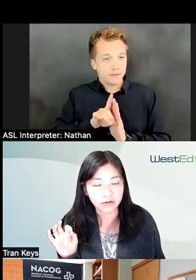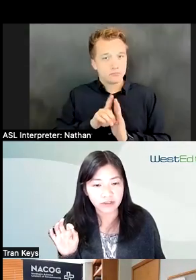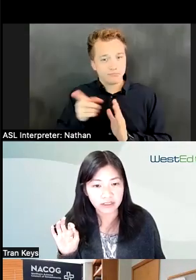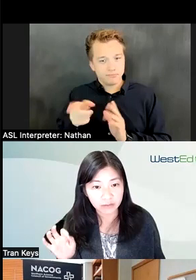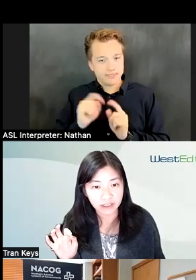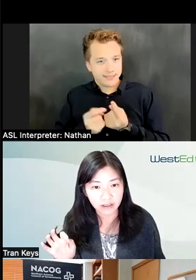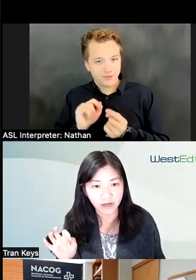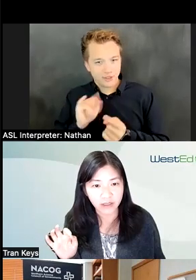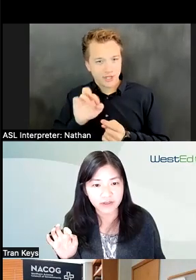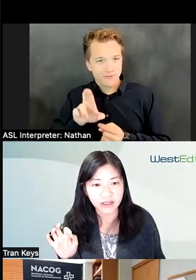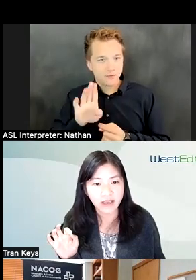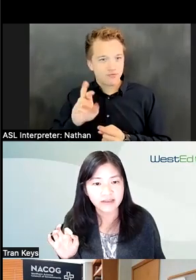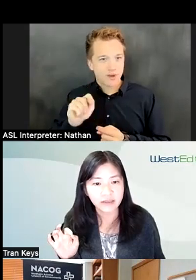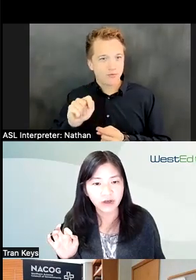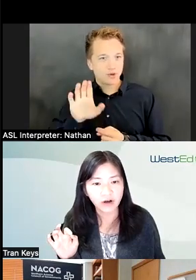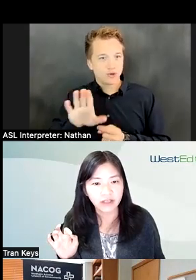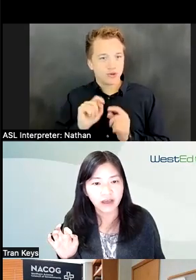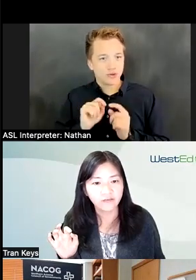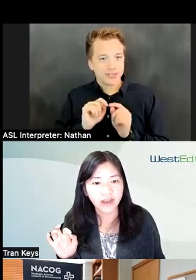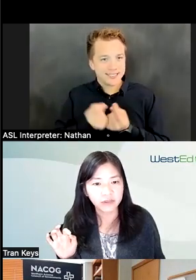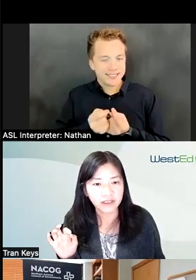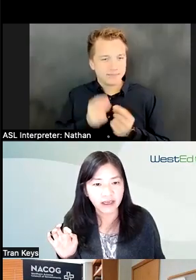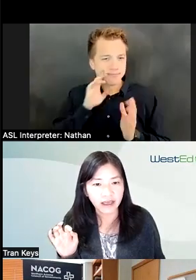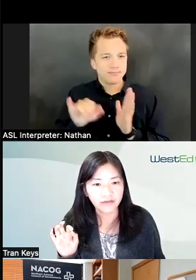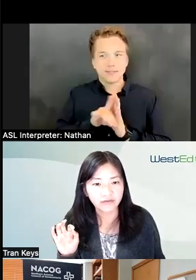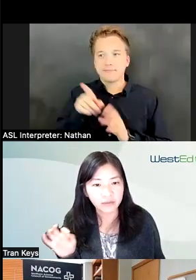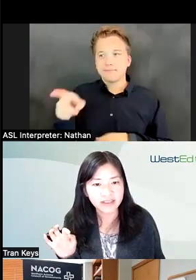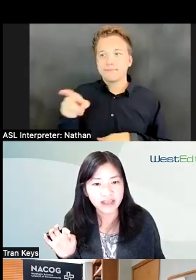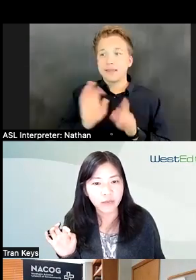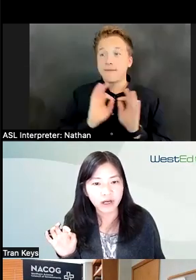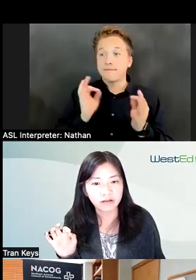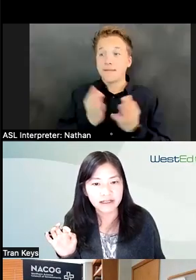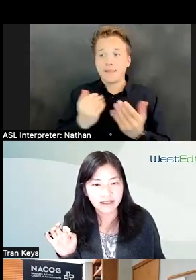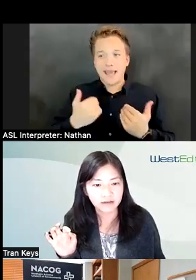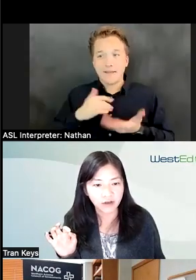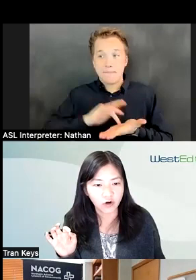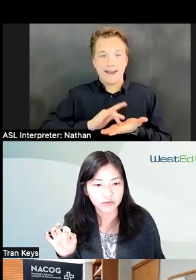Brown's team identified—was something called: The families have medical and dental homes.